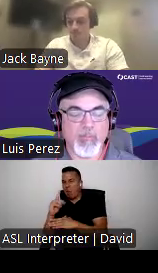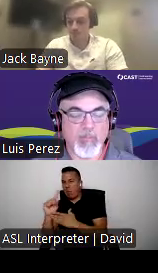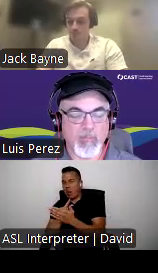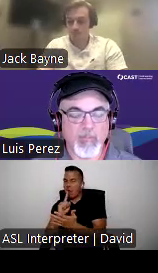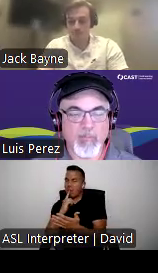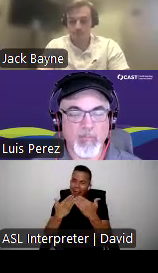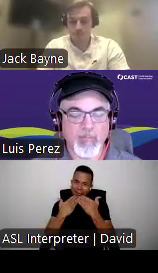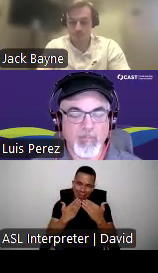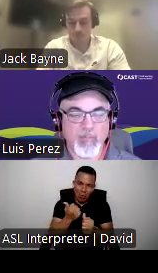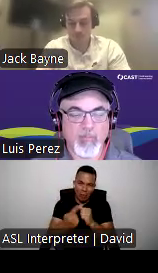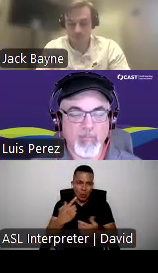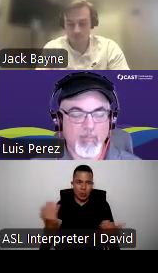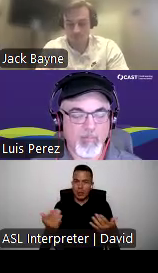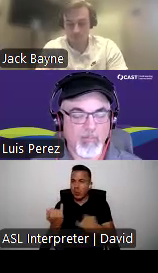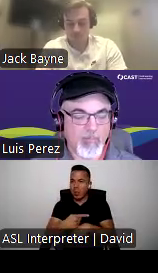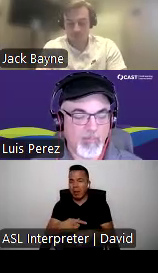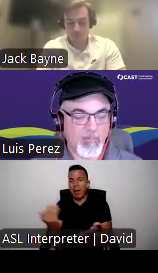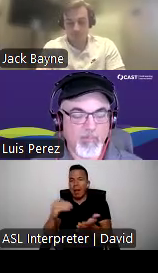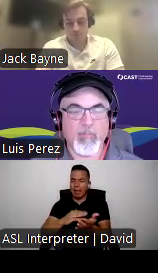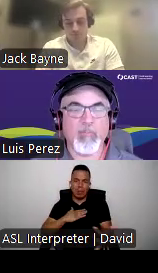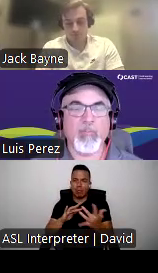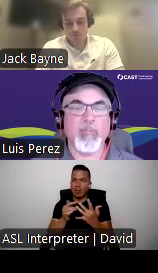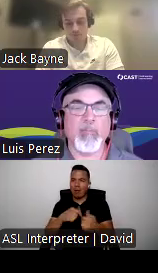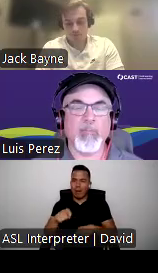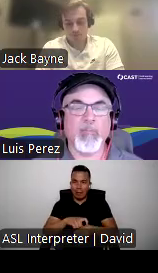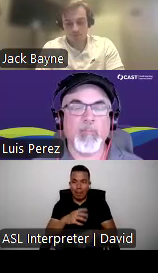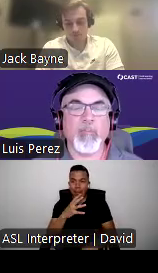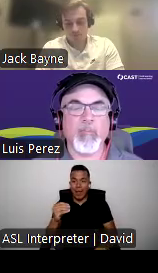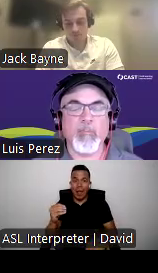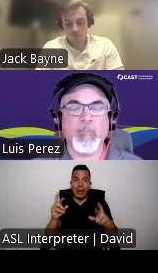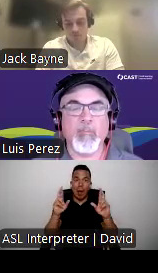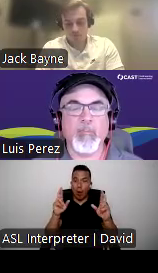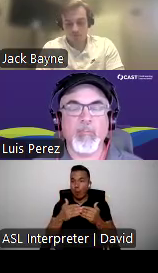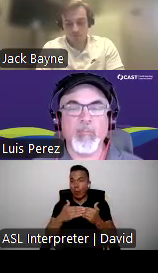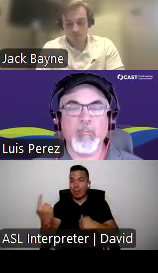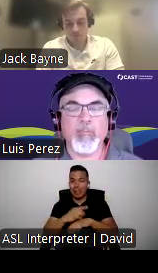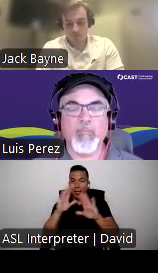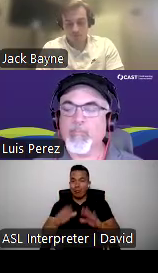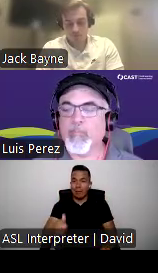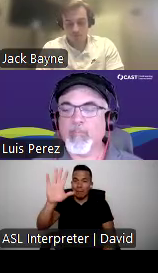here today. Again, please reach out. And I hope you all have a great rest of your afternoon.